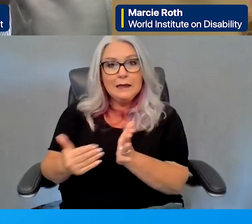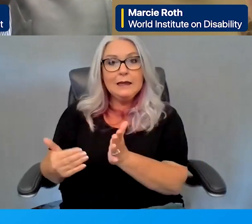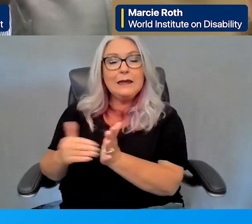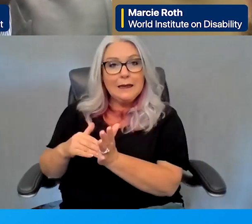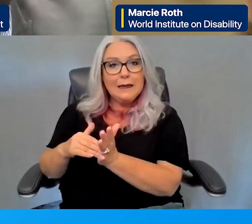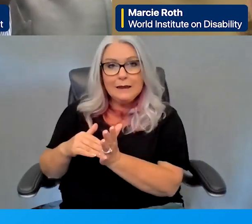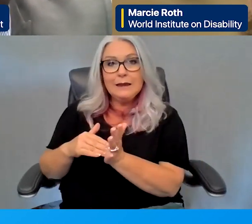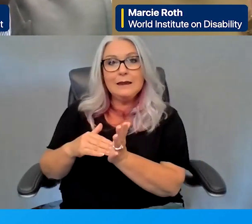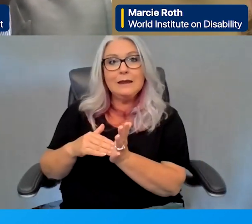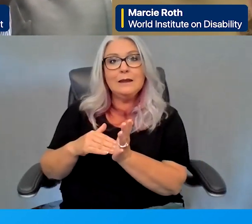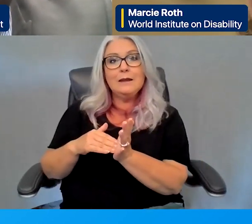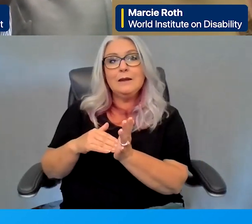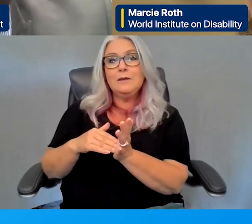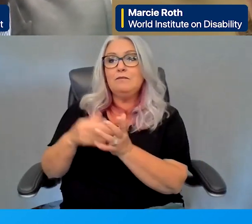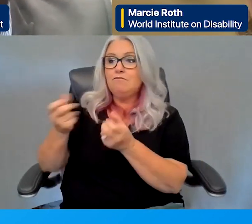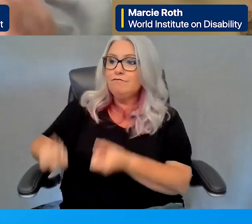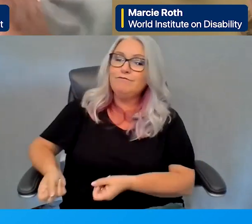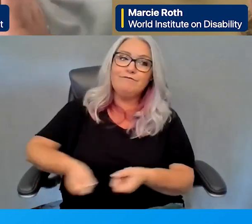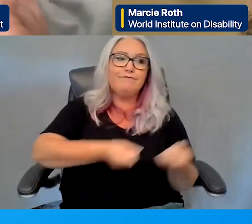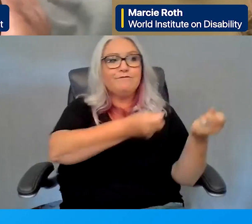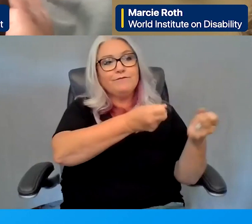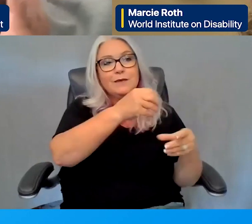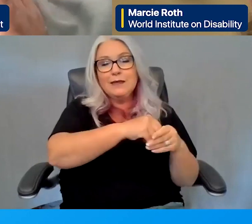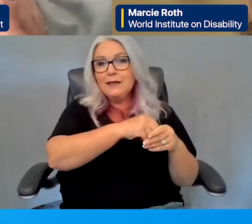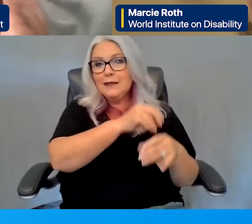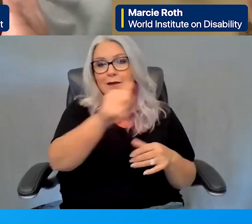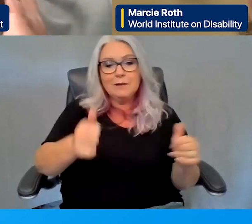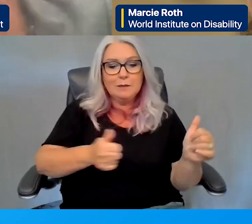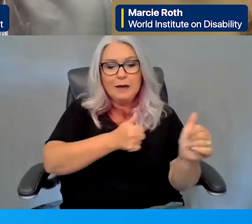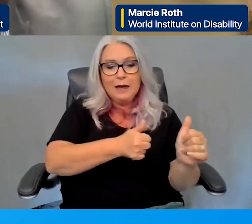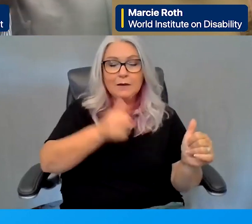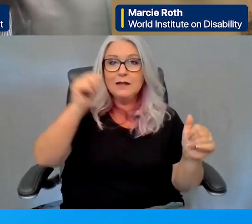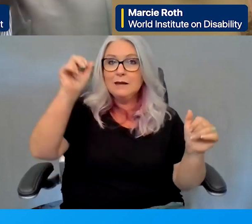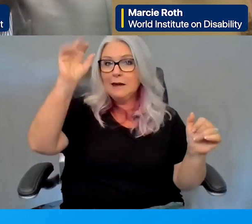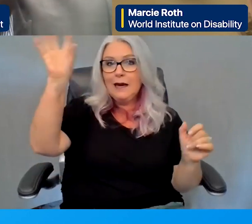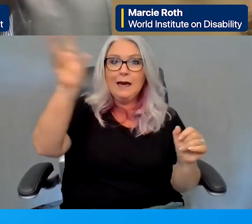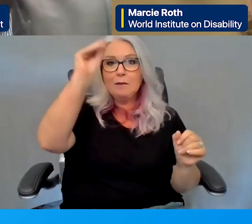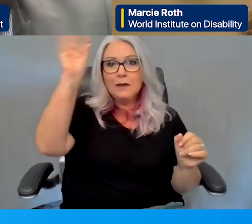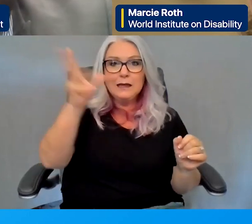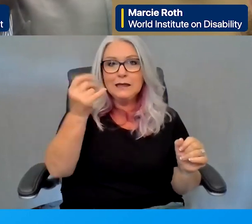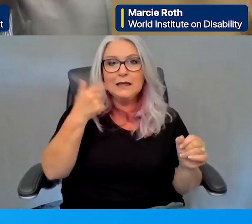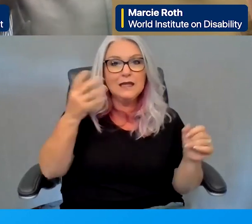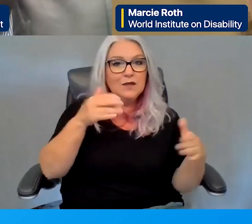the back of an ambulance and shipped off to a long-term care